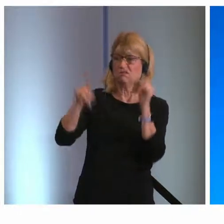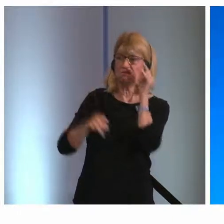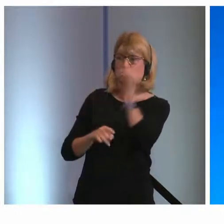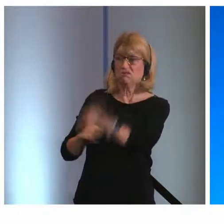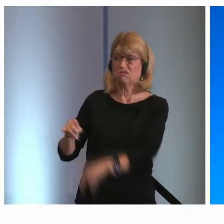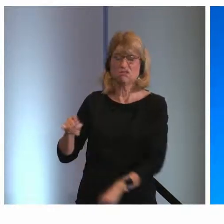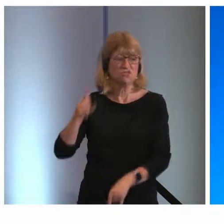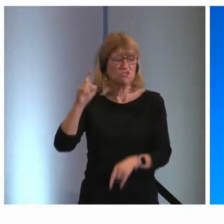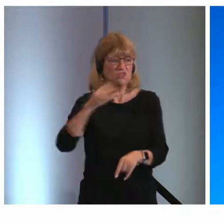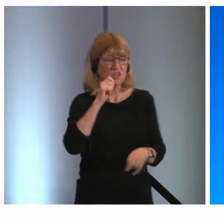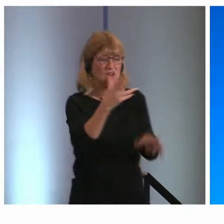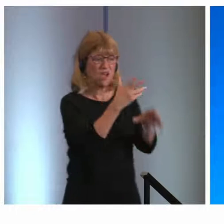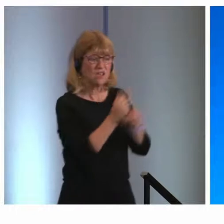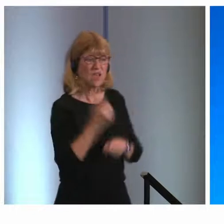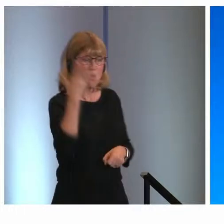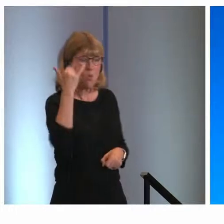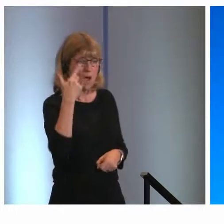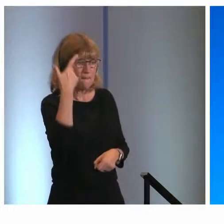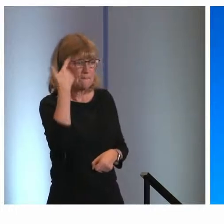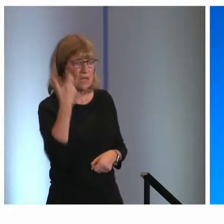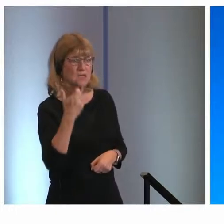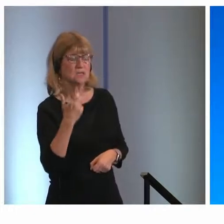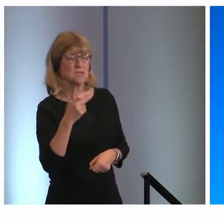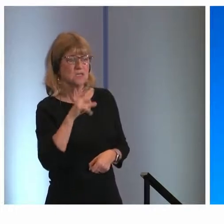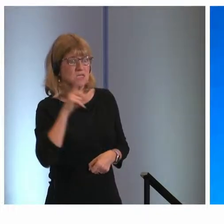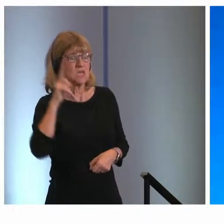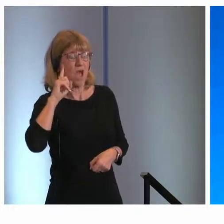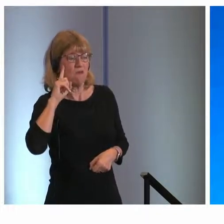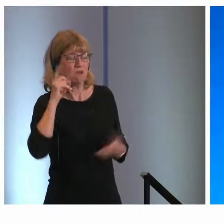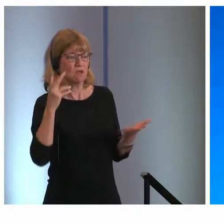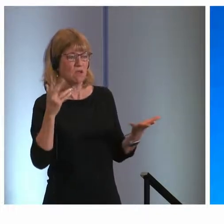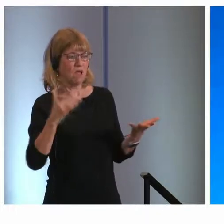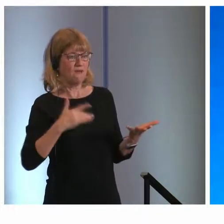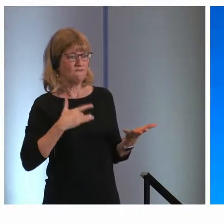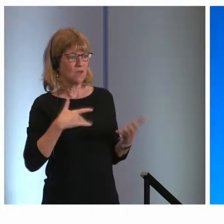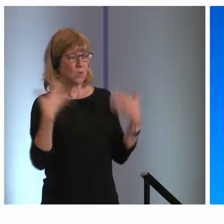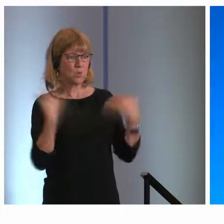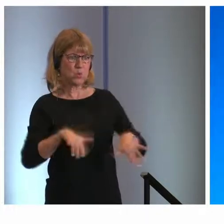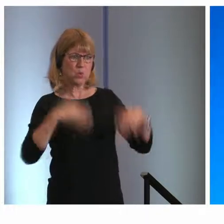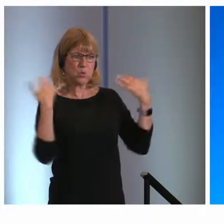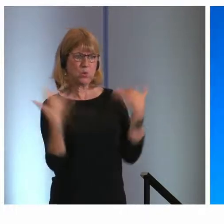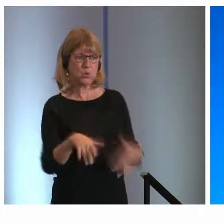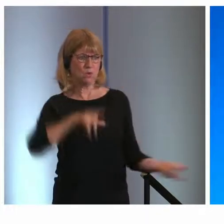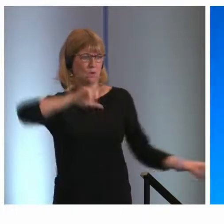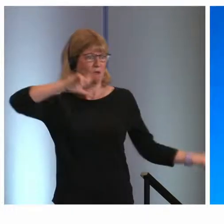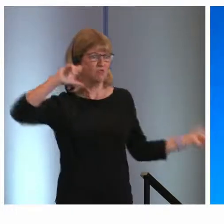for children of a lesser God, because there was a lot of ridicule in the press because she was not deserving because